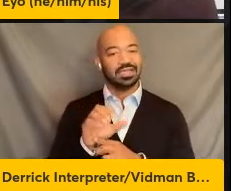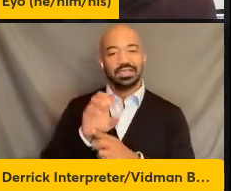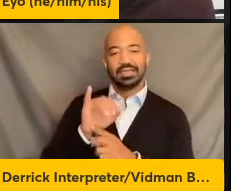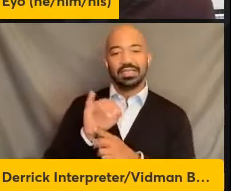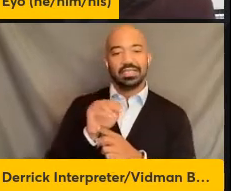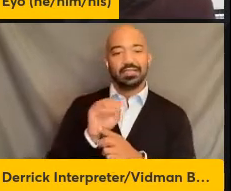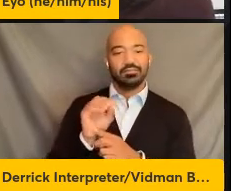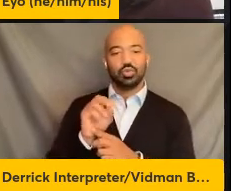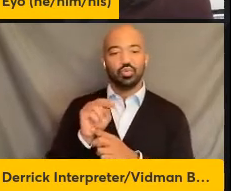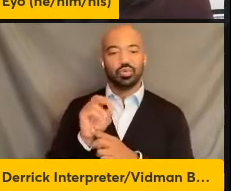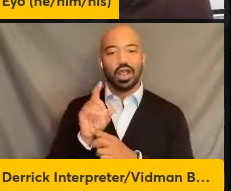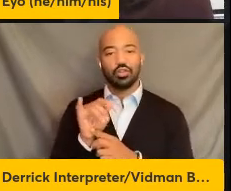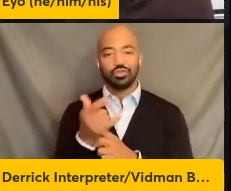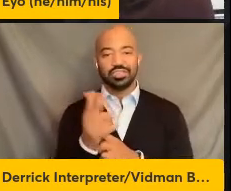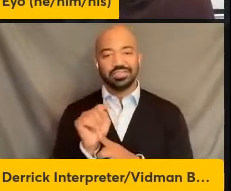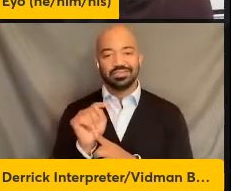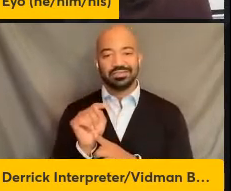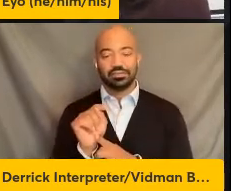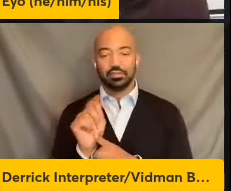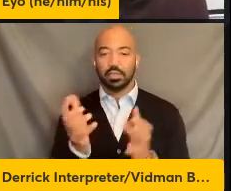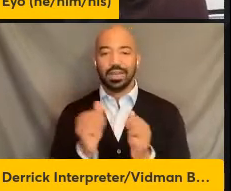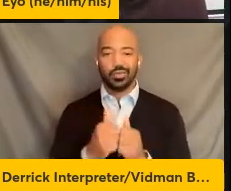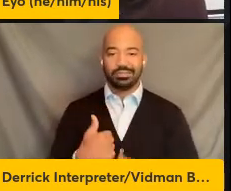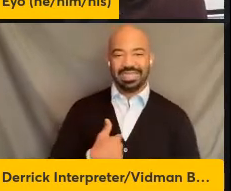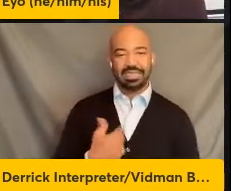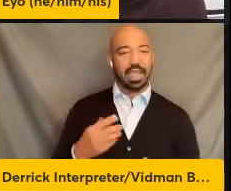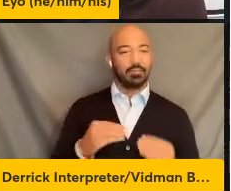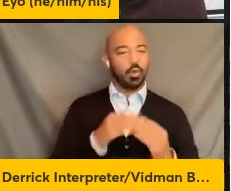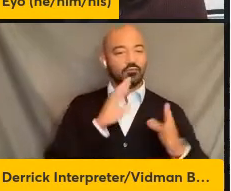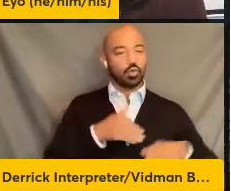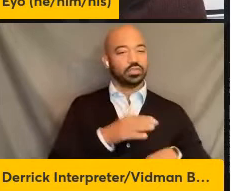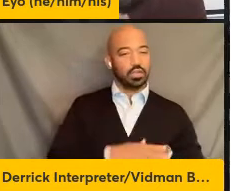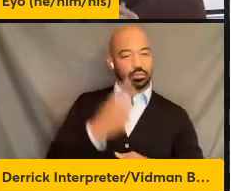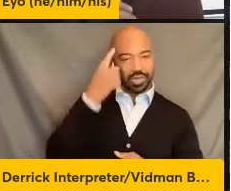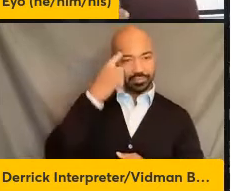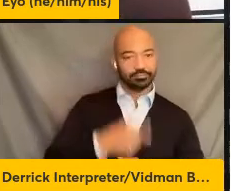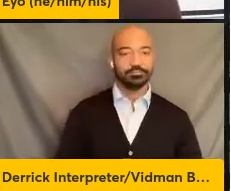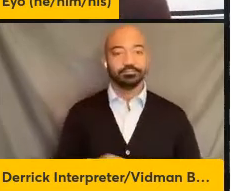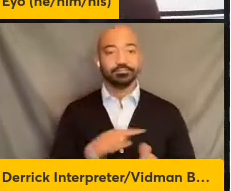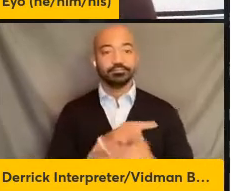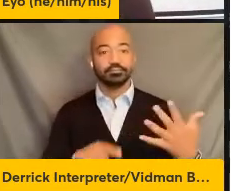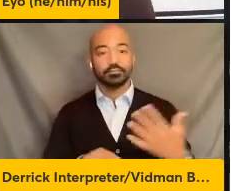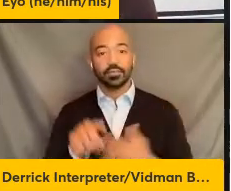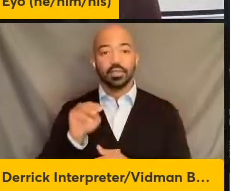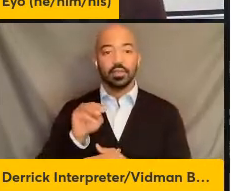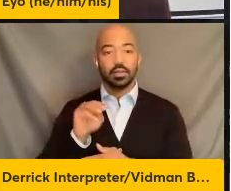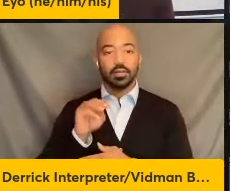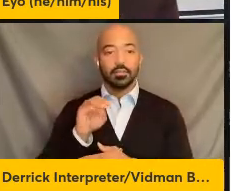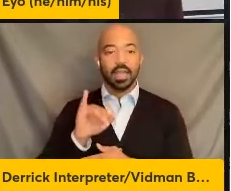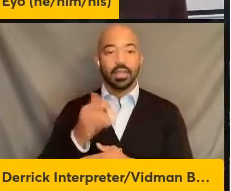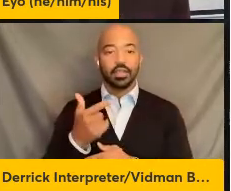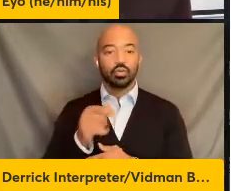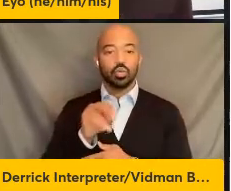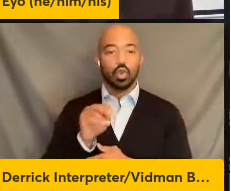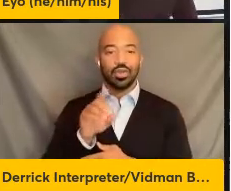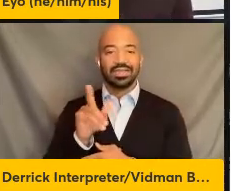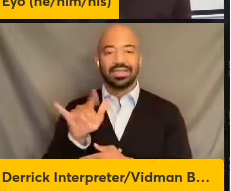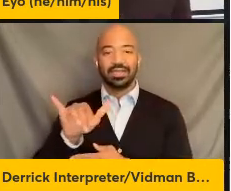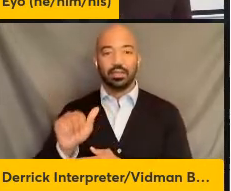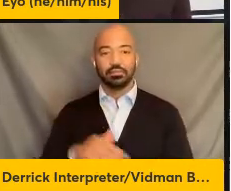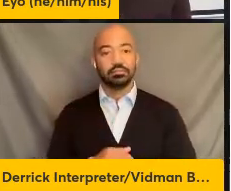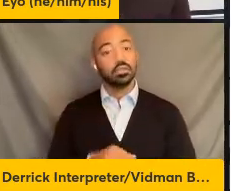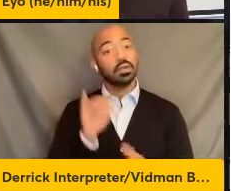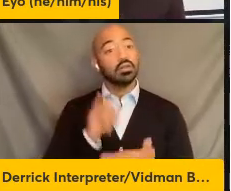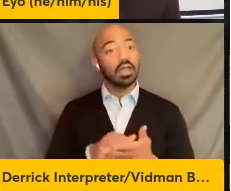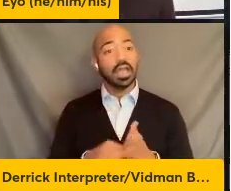was more focused on the brain. In any case, these cells are the microglia, they actually unique in in respect to all the during